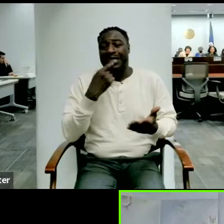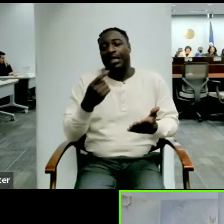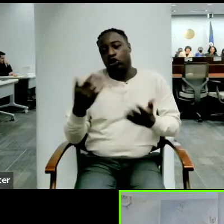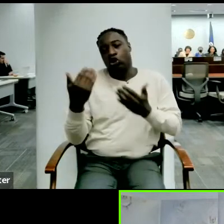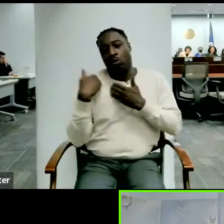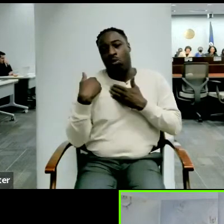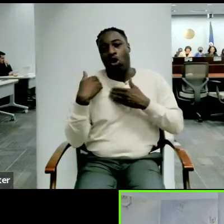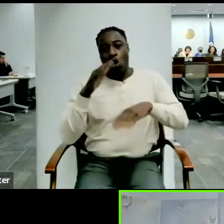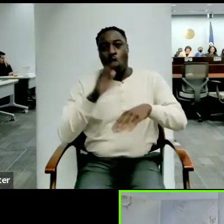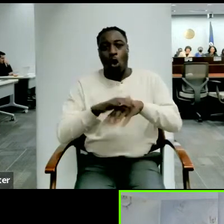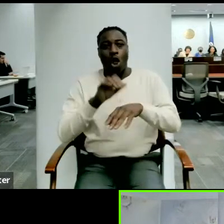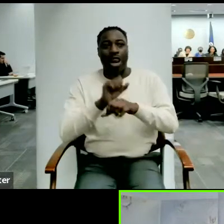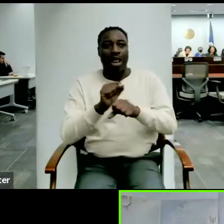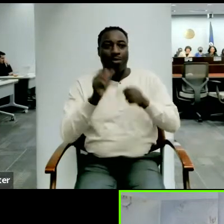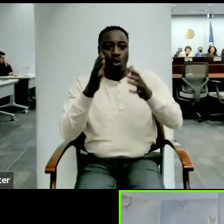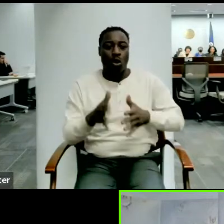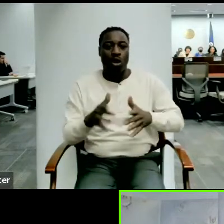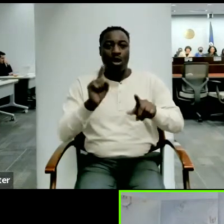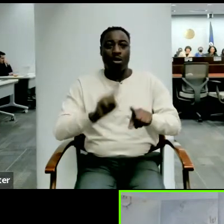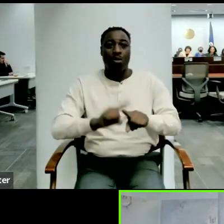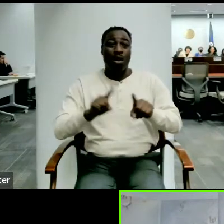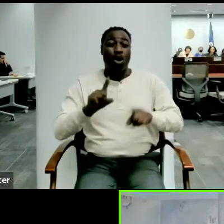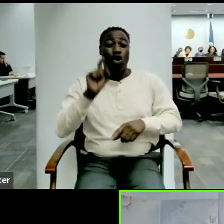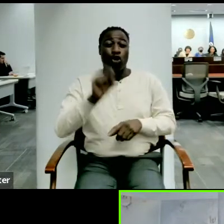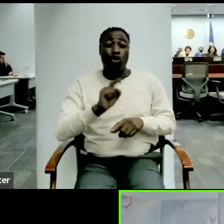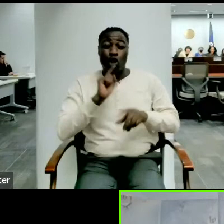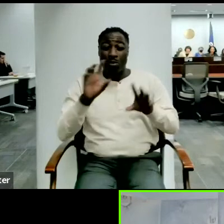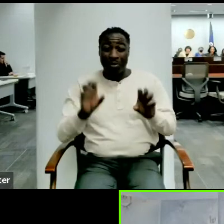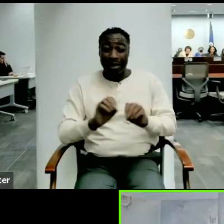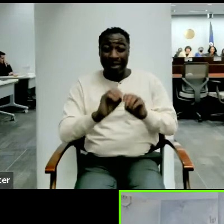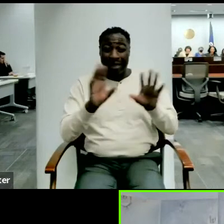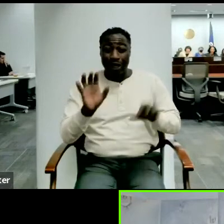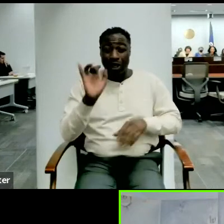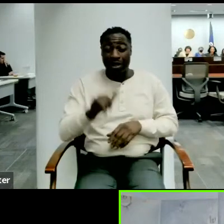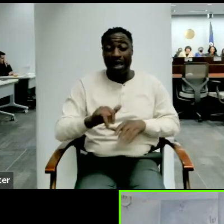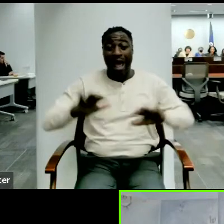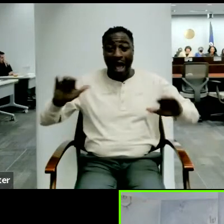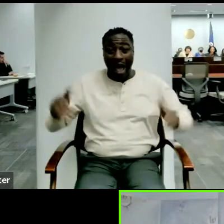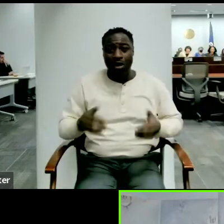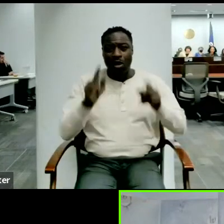on the employer. But it should remain clear that hiring an LGTBQ + person